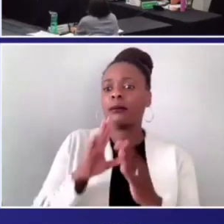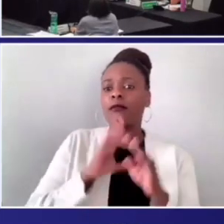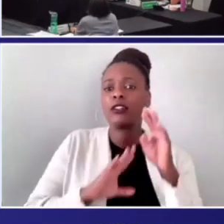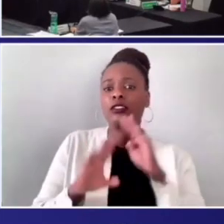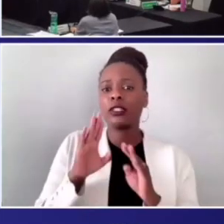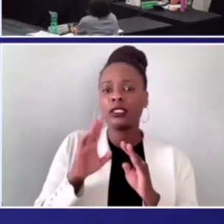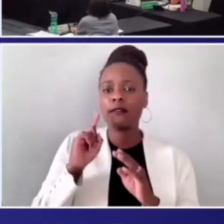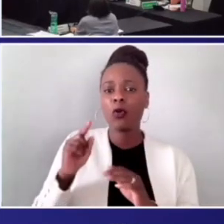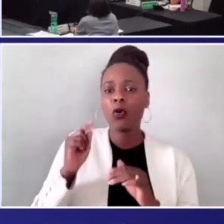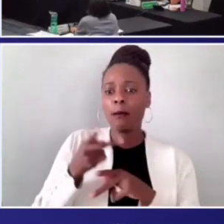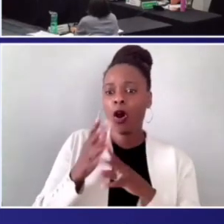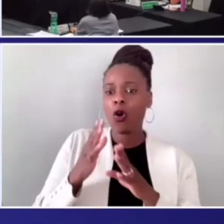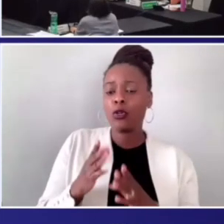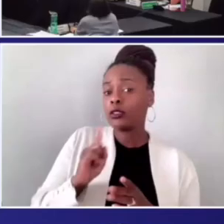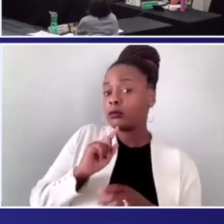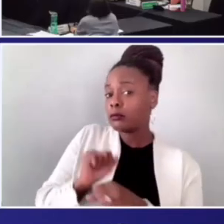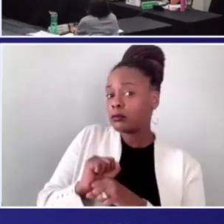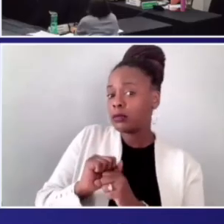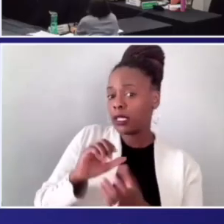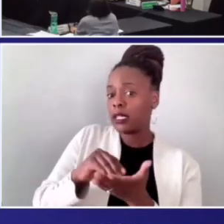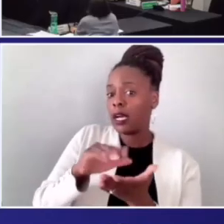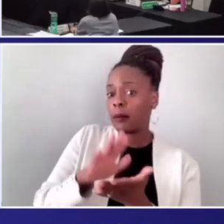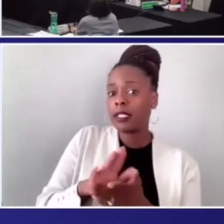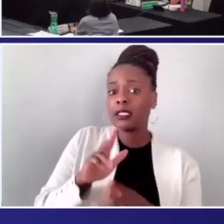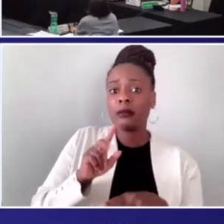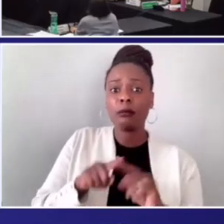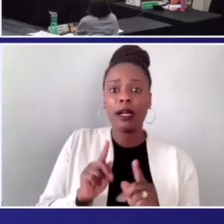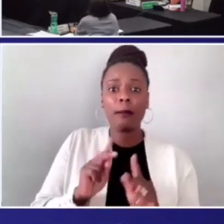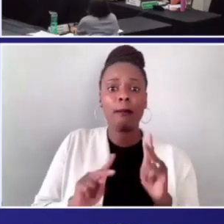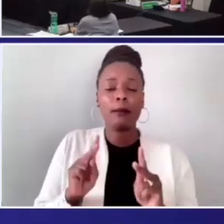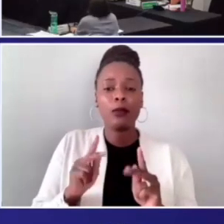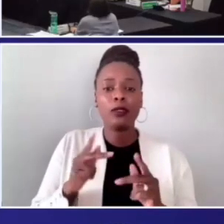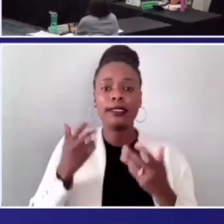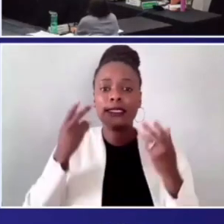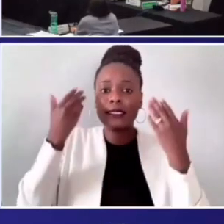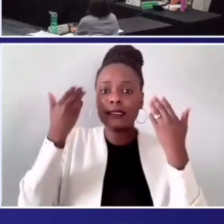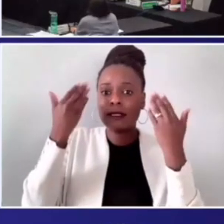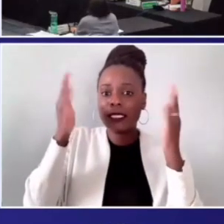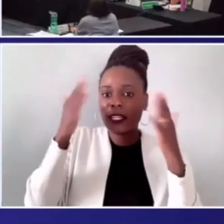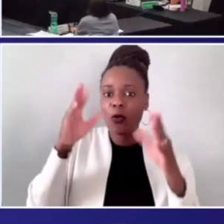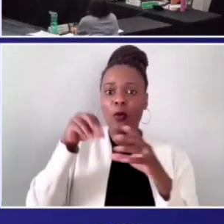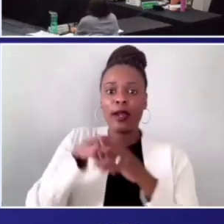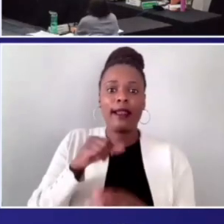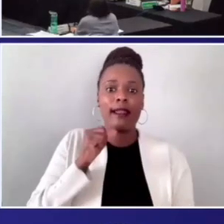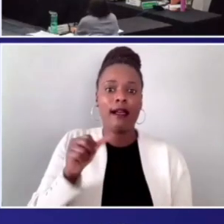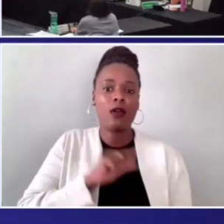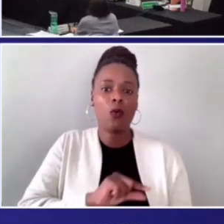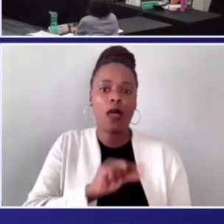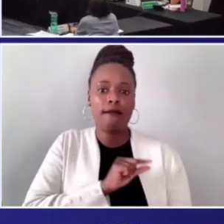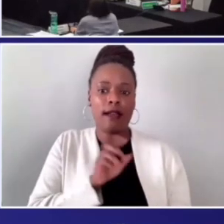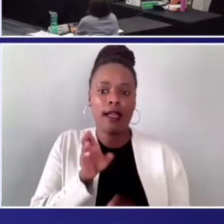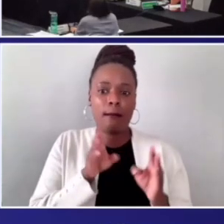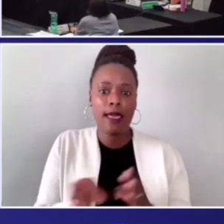as you mentioned, people still didn't know that they were in non-qualifying plans. Will, will these new fixed plans also